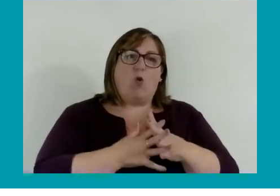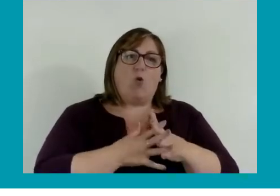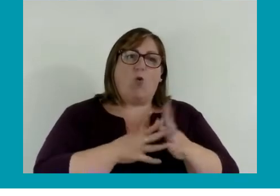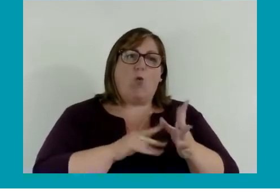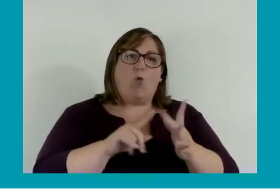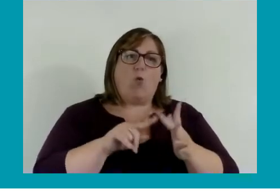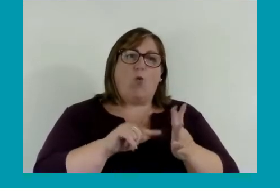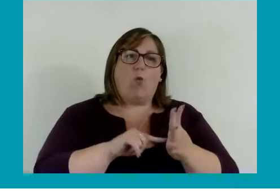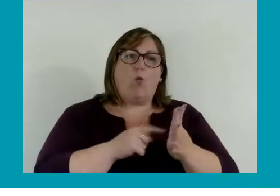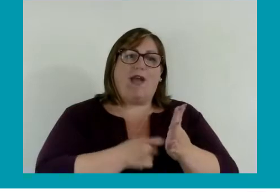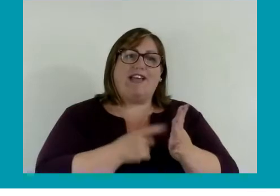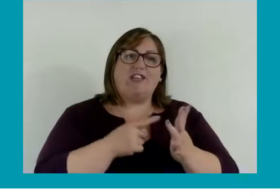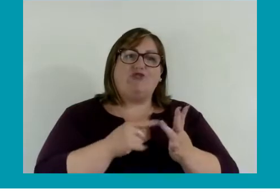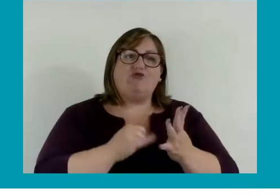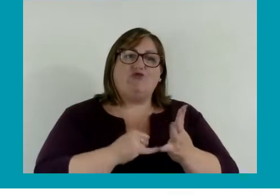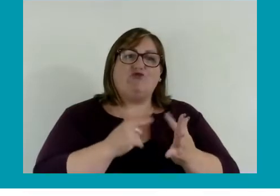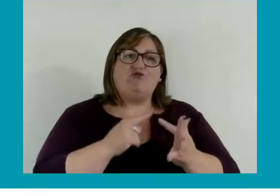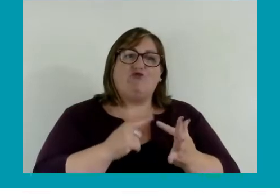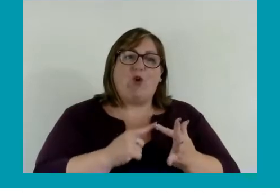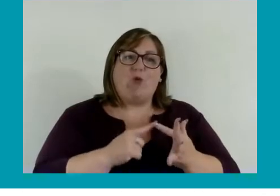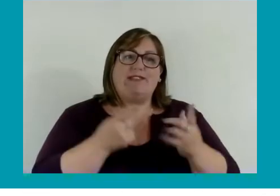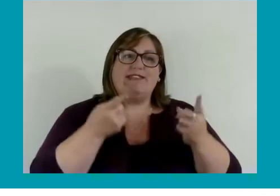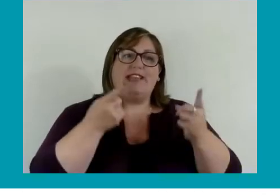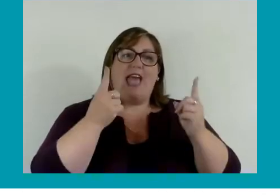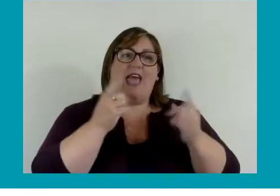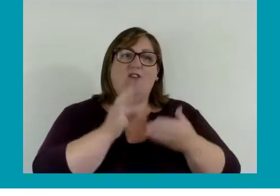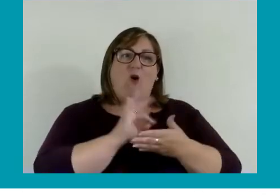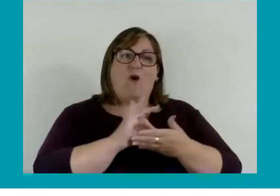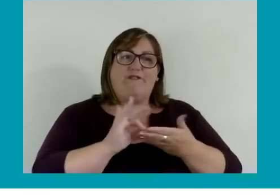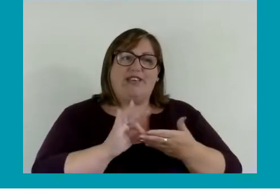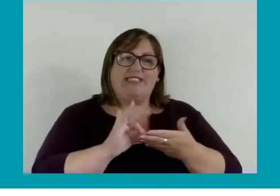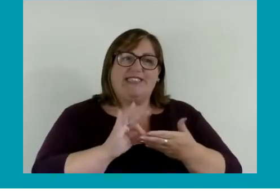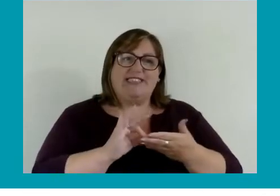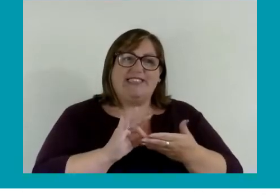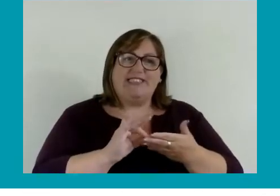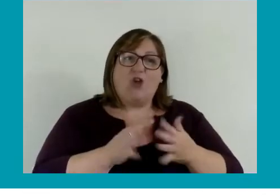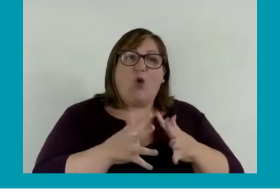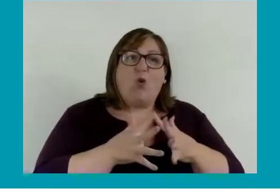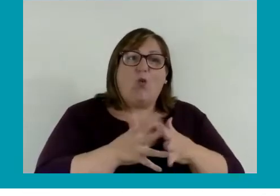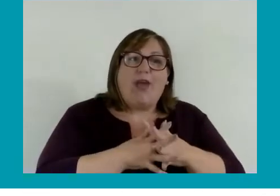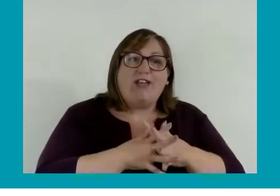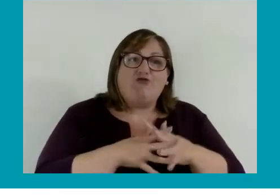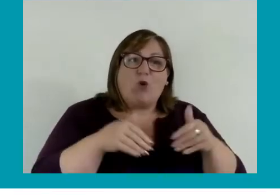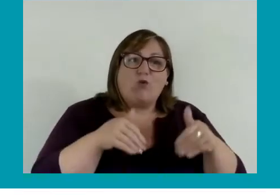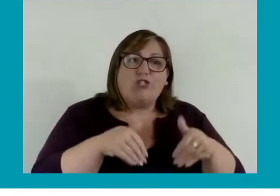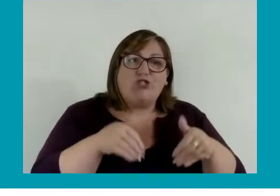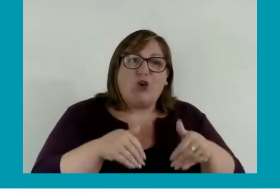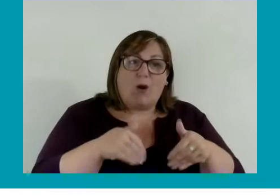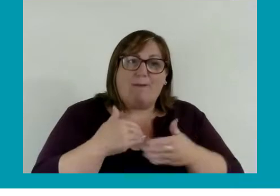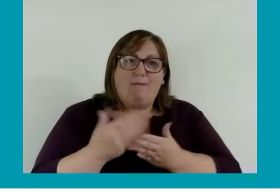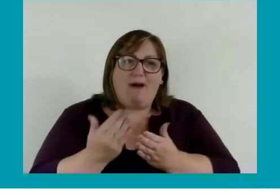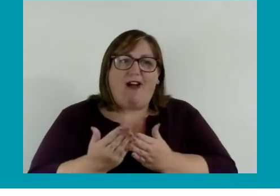of john lewis if you're not aware and the main reason i'm here today is because i used Evenbreak